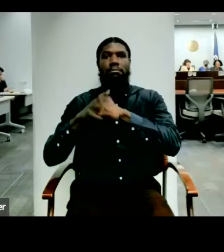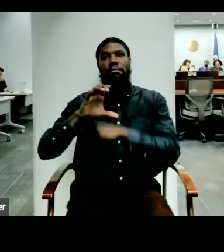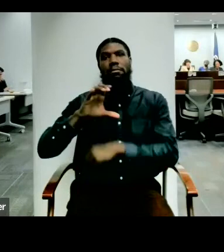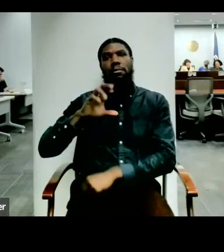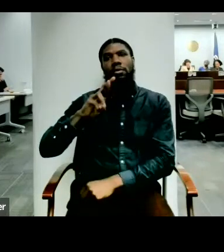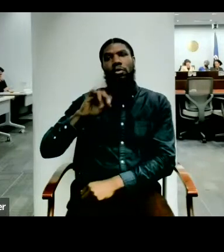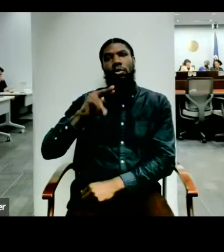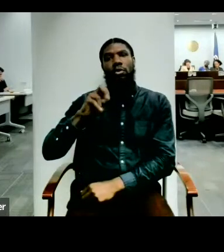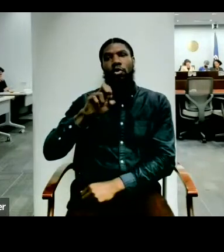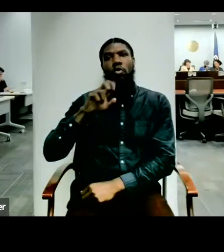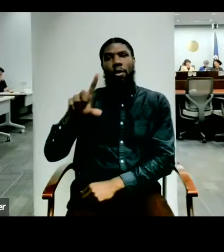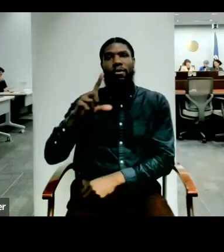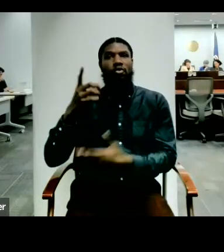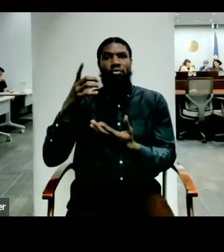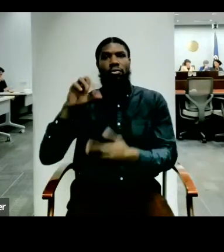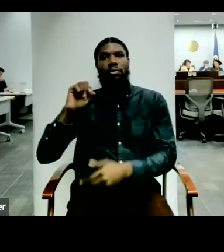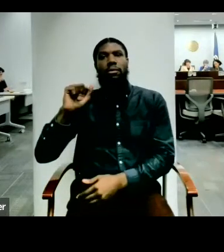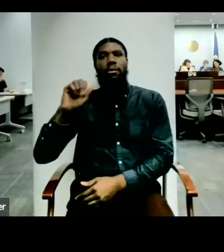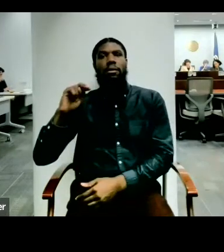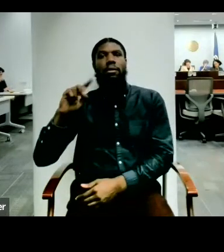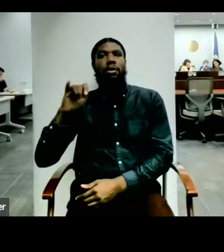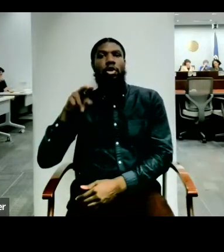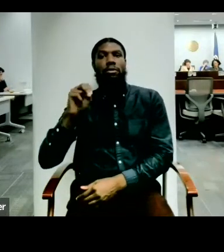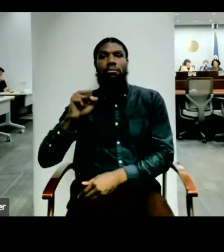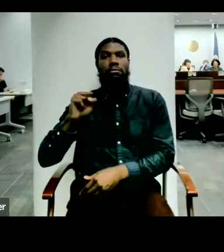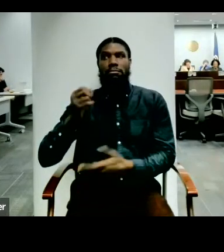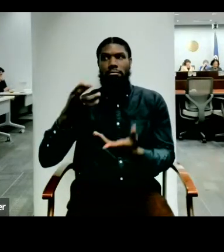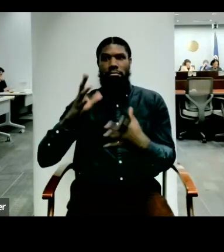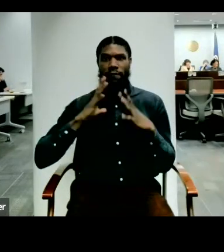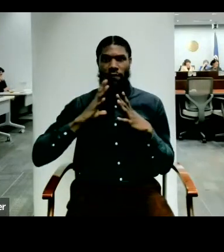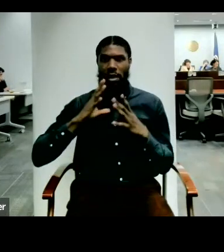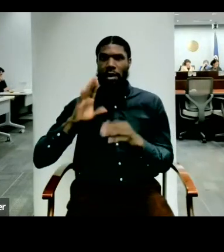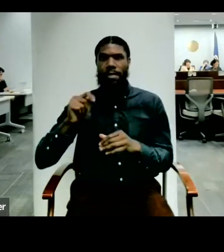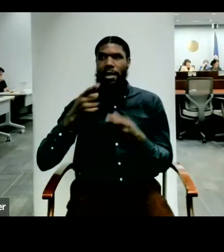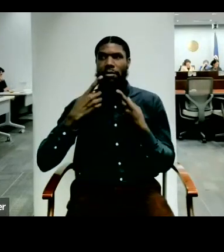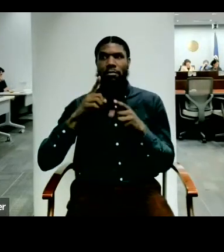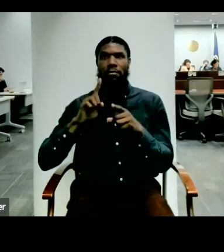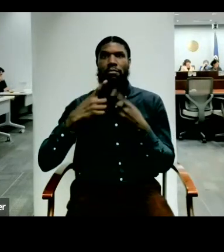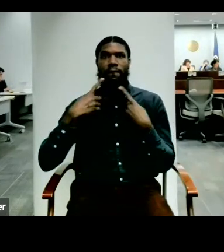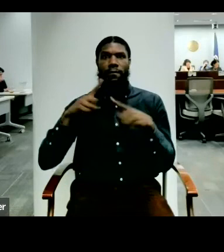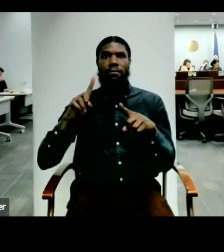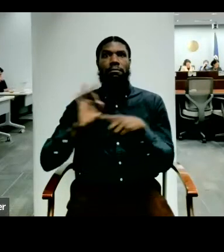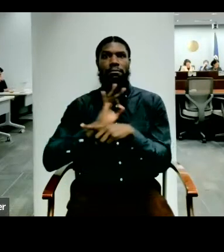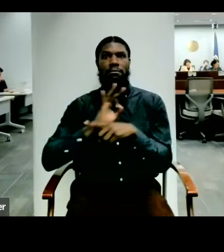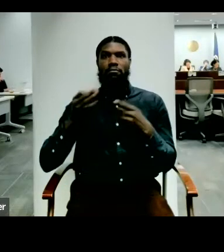That part works well. It is what happens thereafter and so respectfully I would recommend